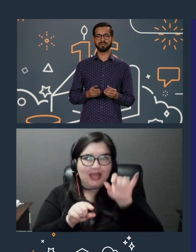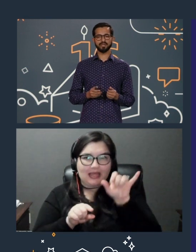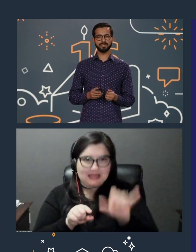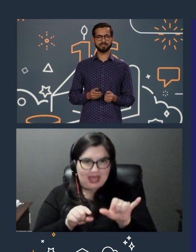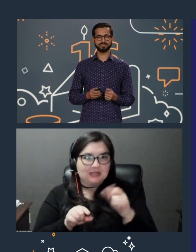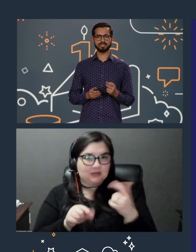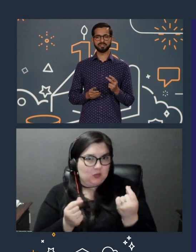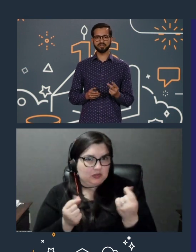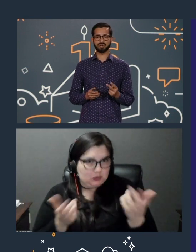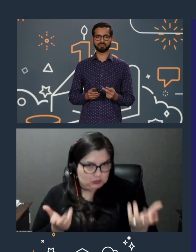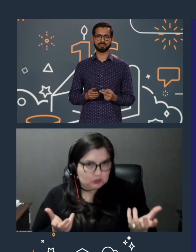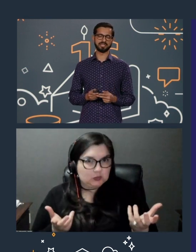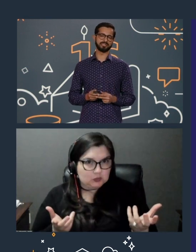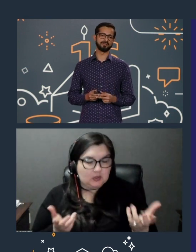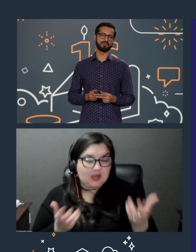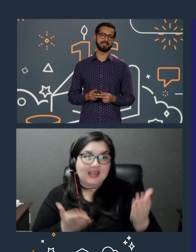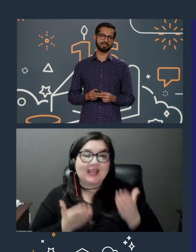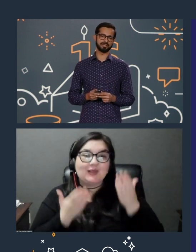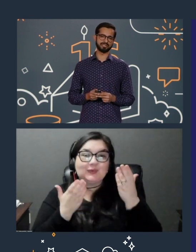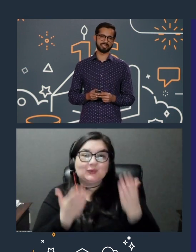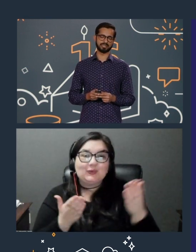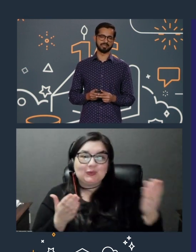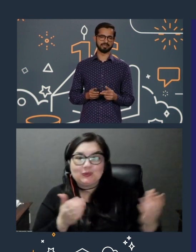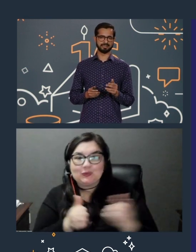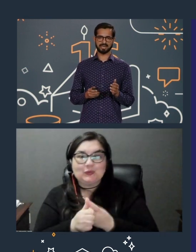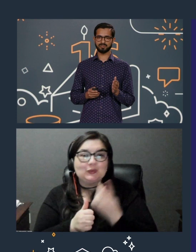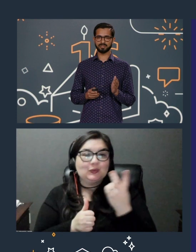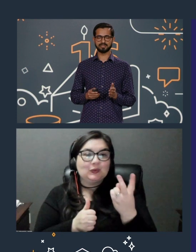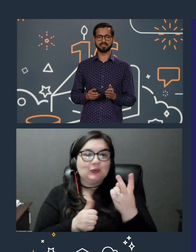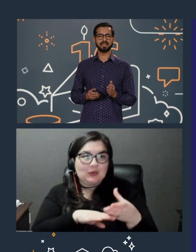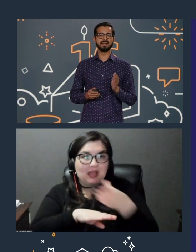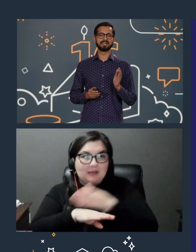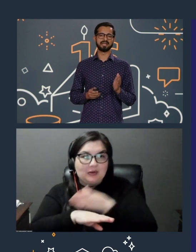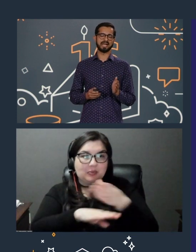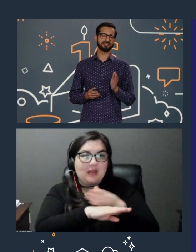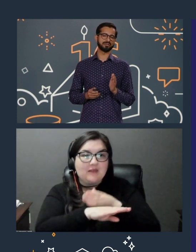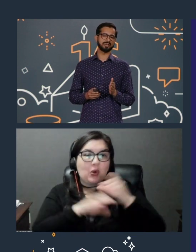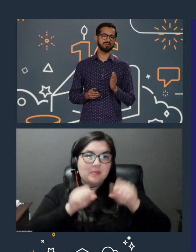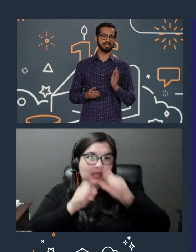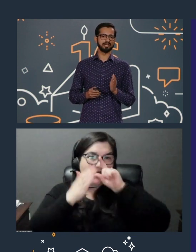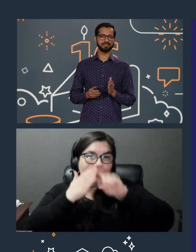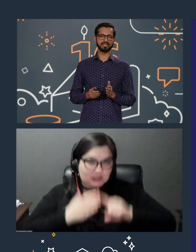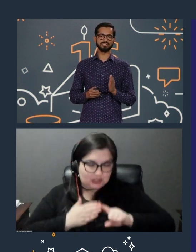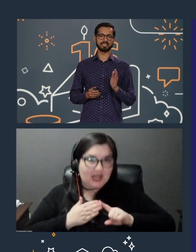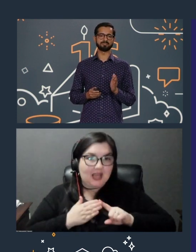We're introducing two optimizations for integrity checking that together can accelerate your integrity checks